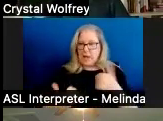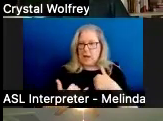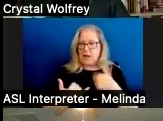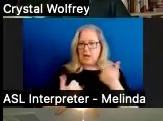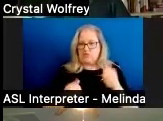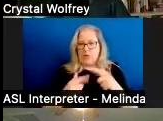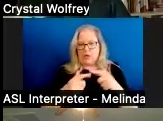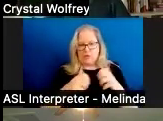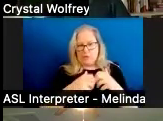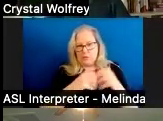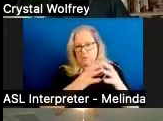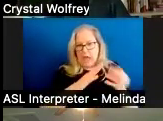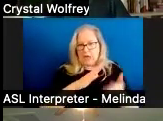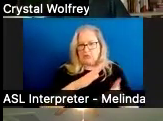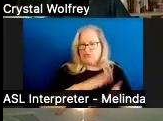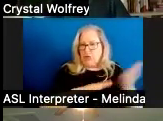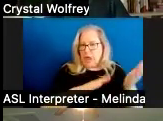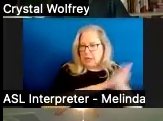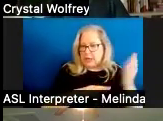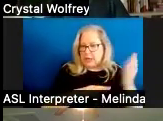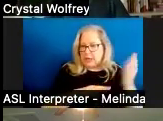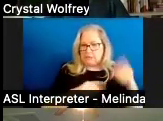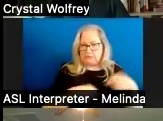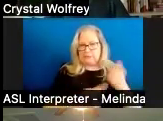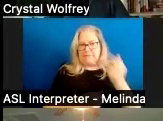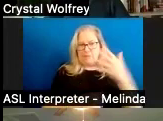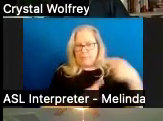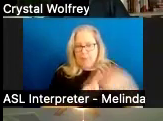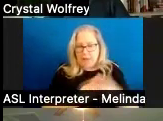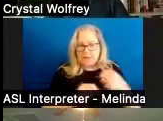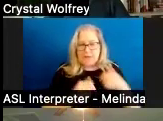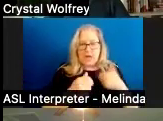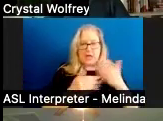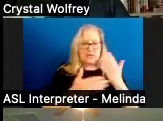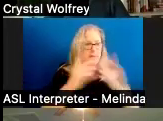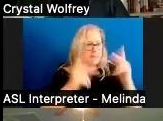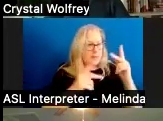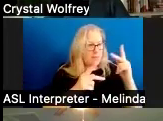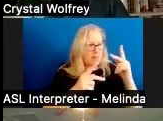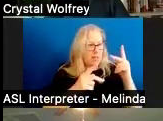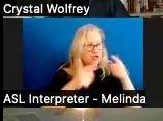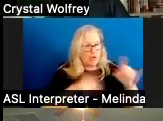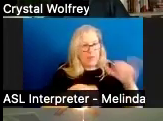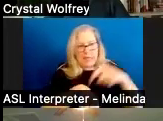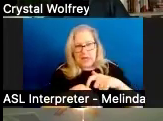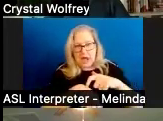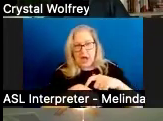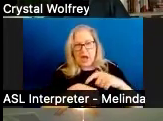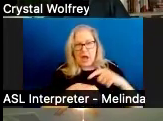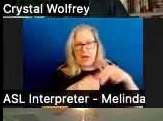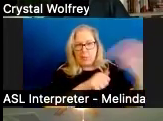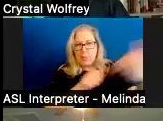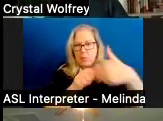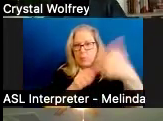and running within the past several months, and we lost some people around that time too just being kind of new to all this